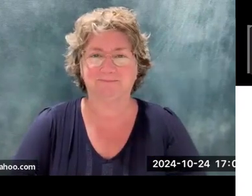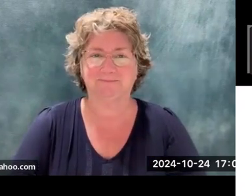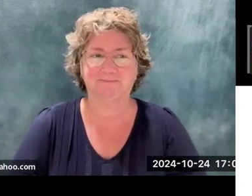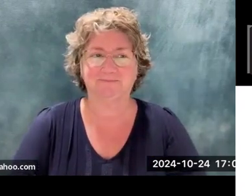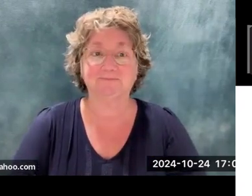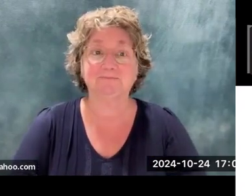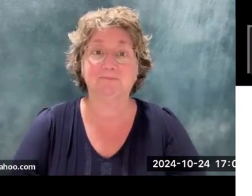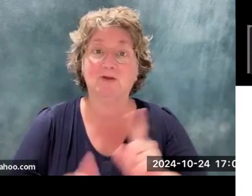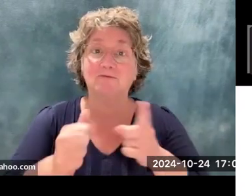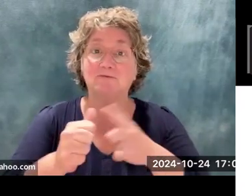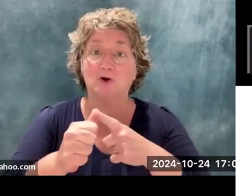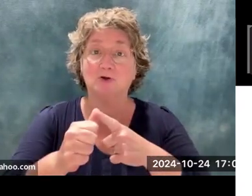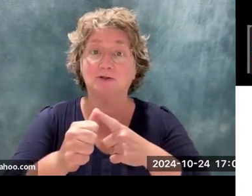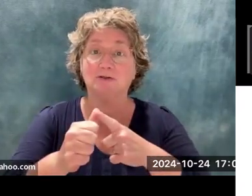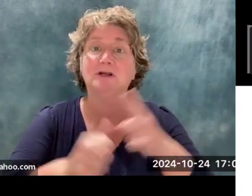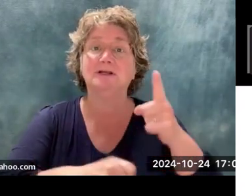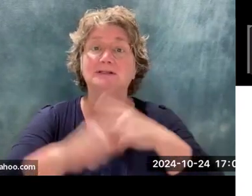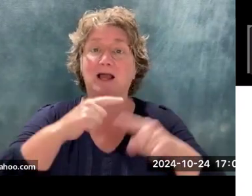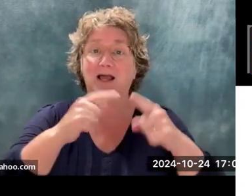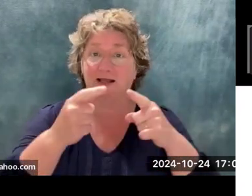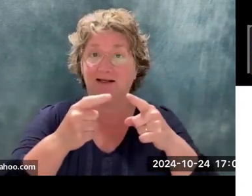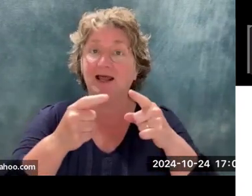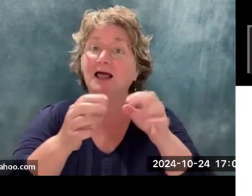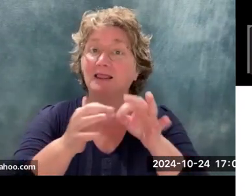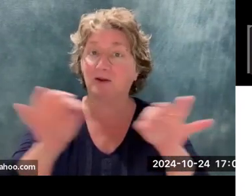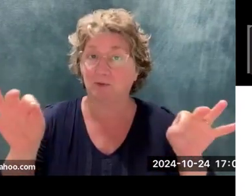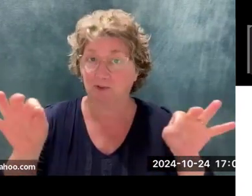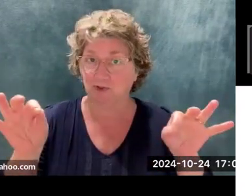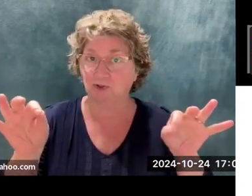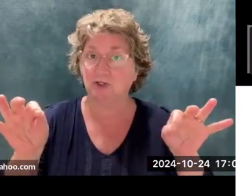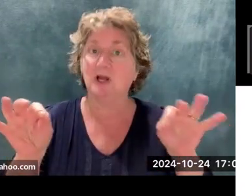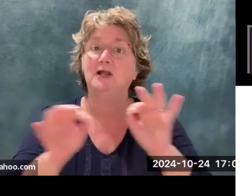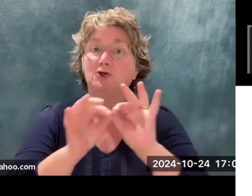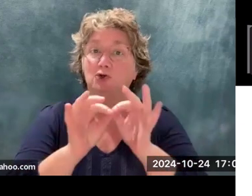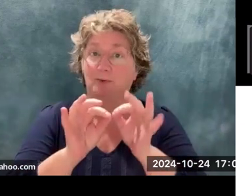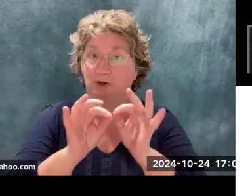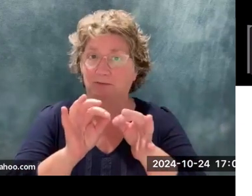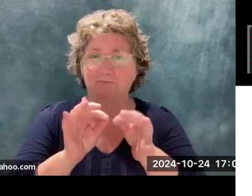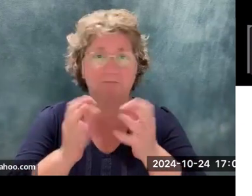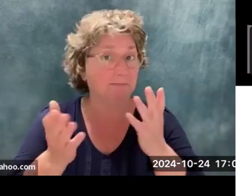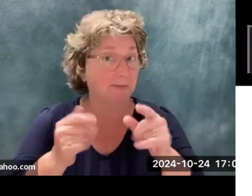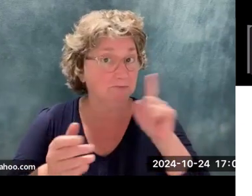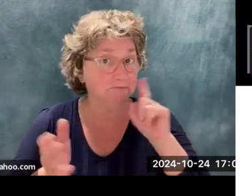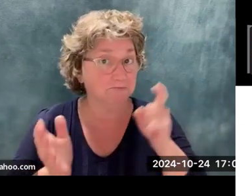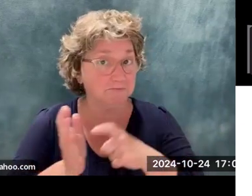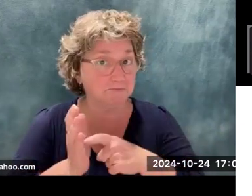The first feature is sign language interpretation. You may have already noticed this notice popping